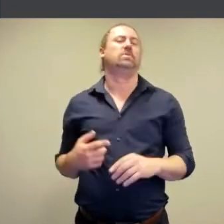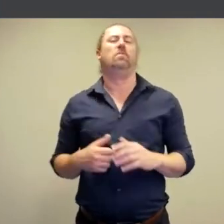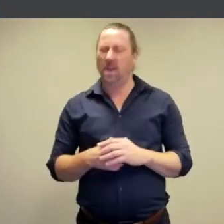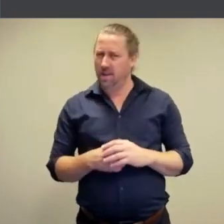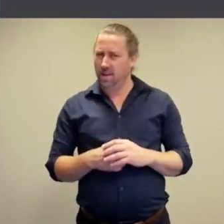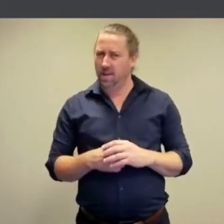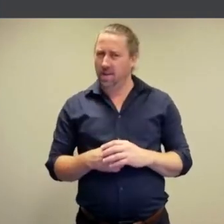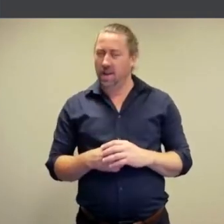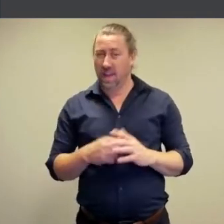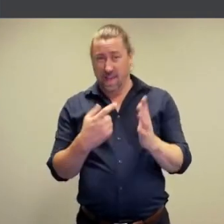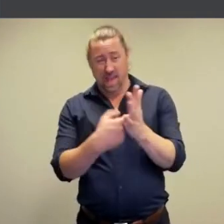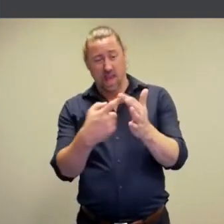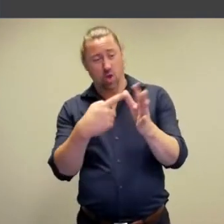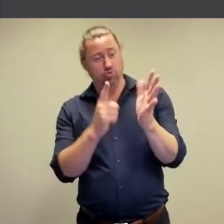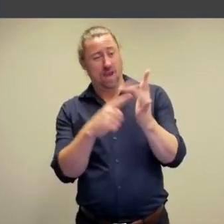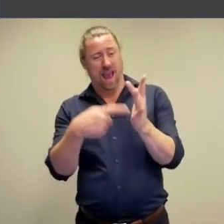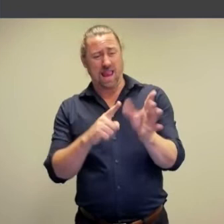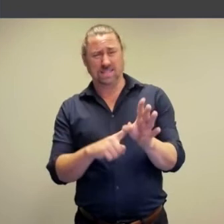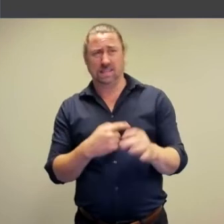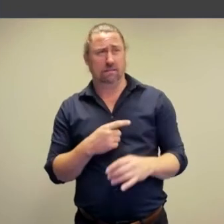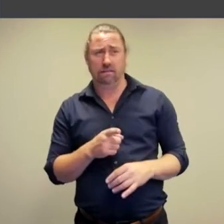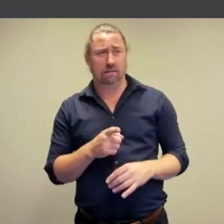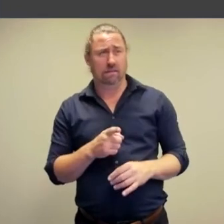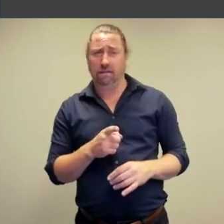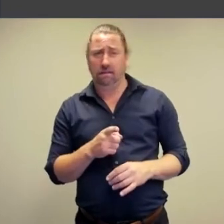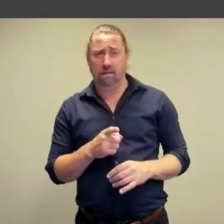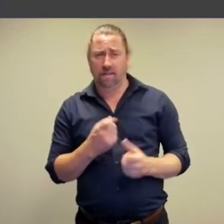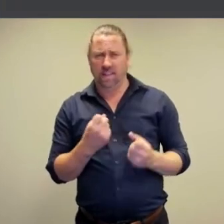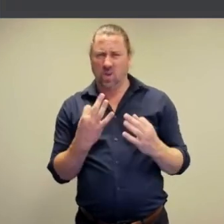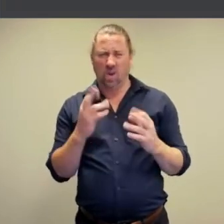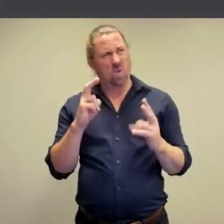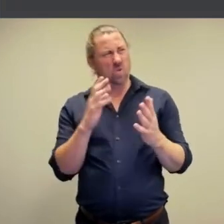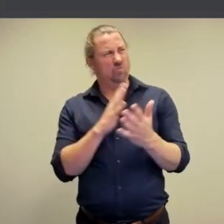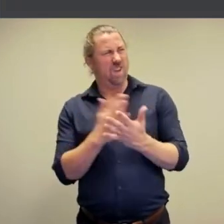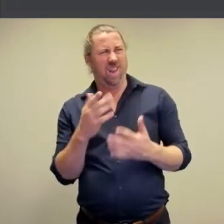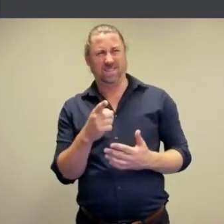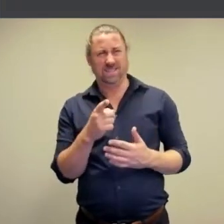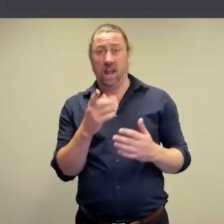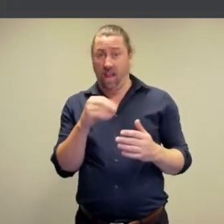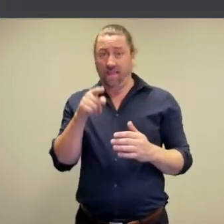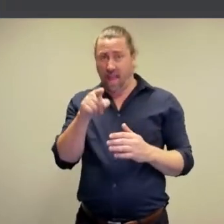of reality involved in this strain of